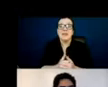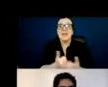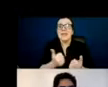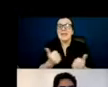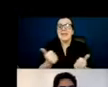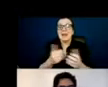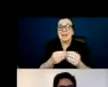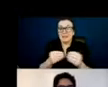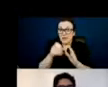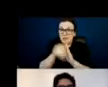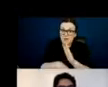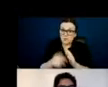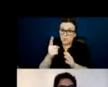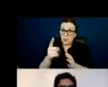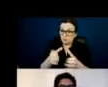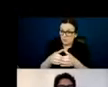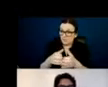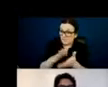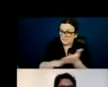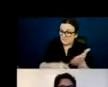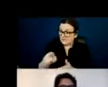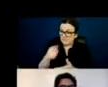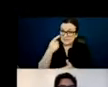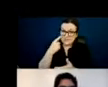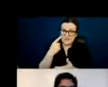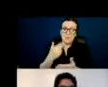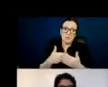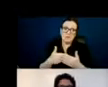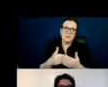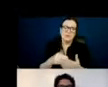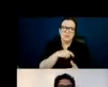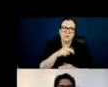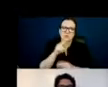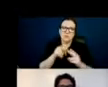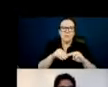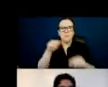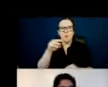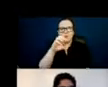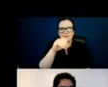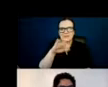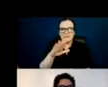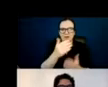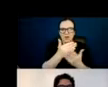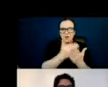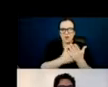if one group was missing there, probably was civil lawyers that special academics on civil law